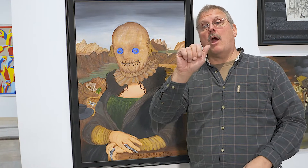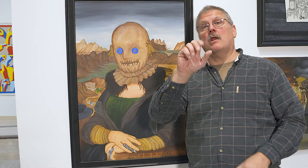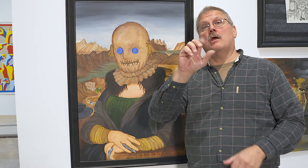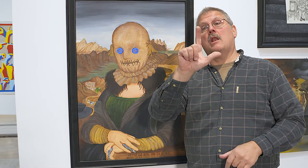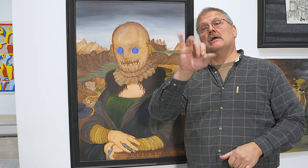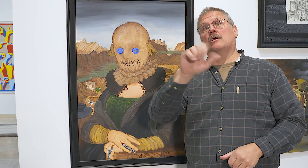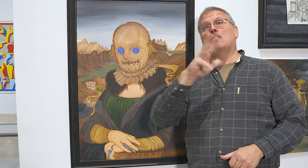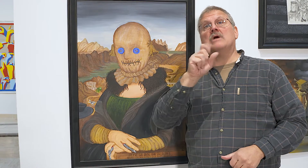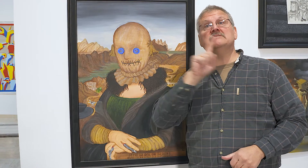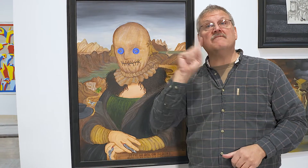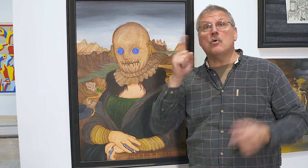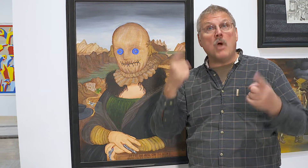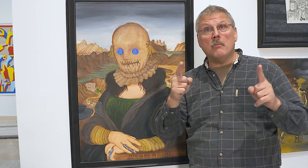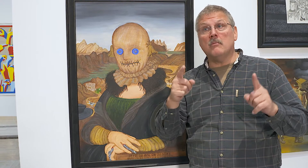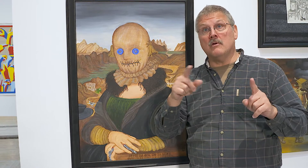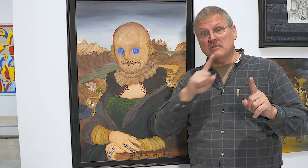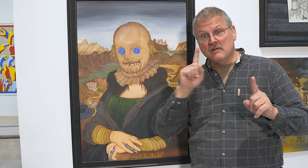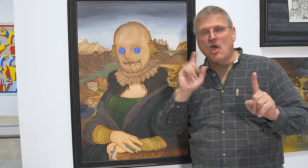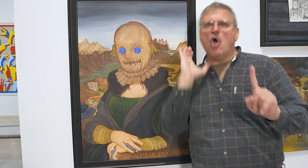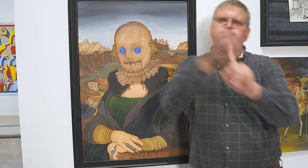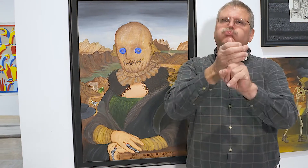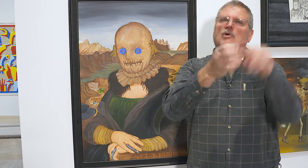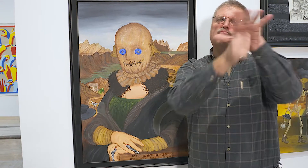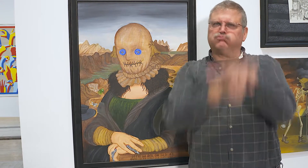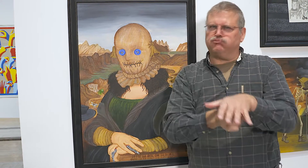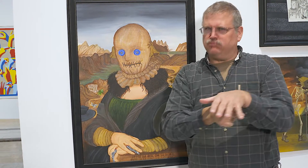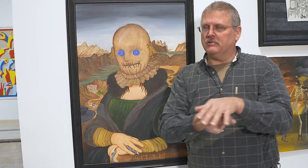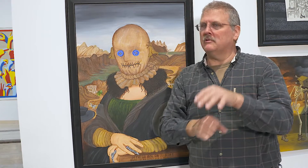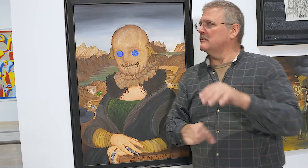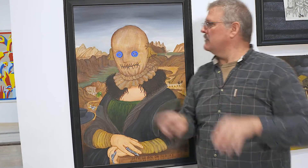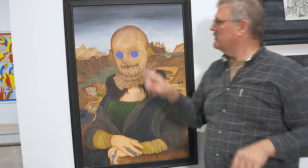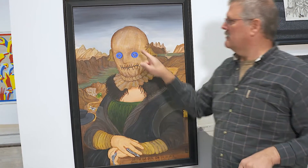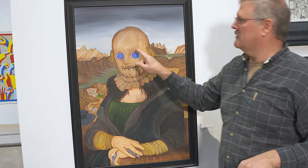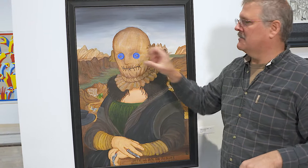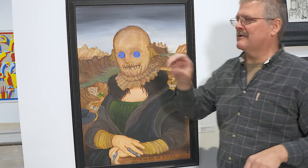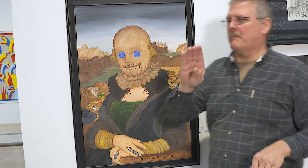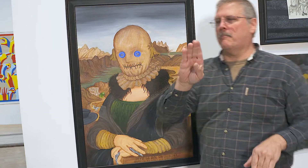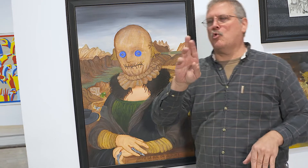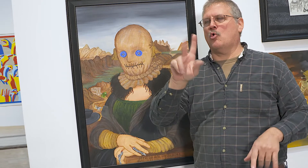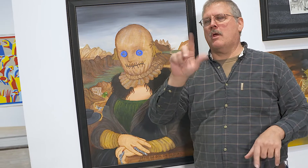This is titled "If Mona Lisa was Deaf." If she were deaf, she would have been oppressed.